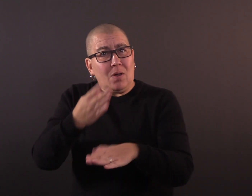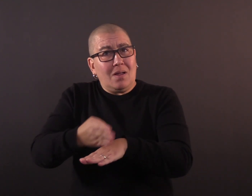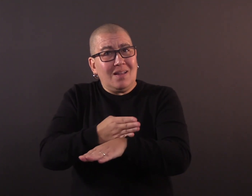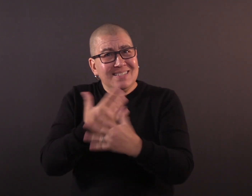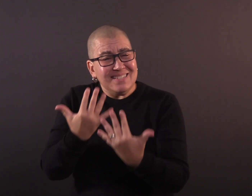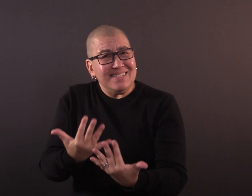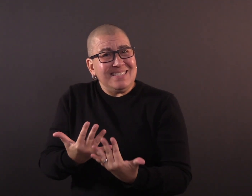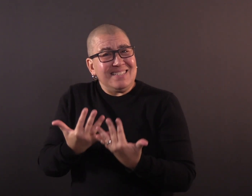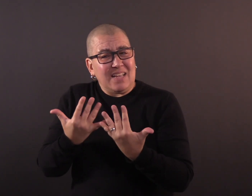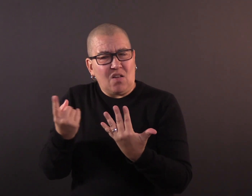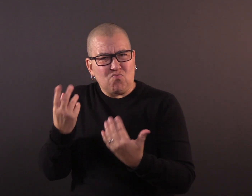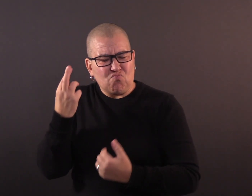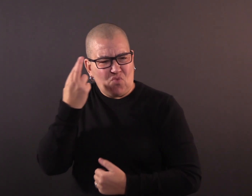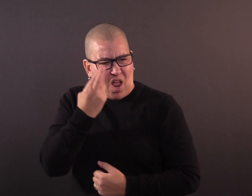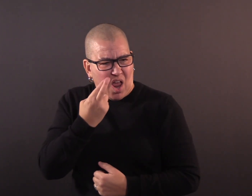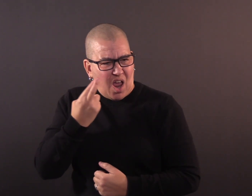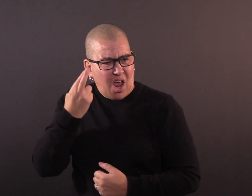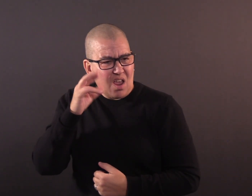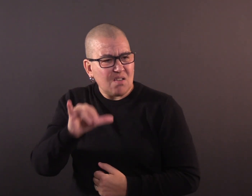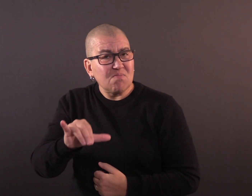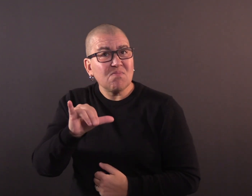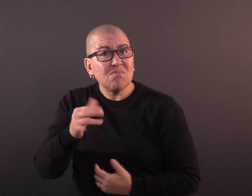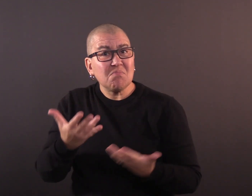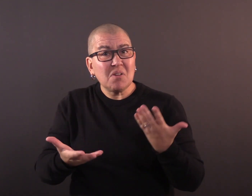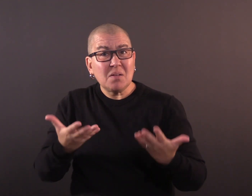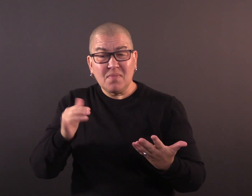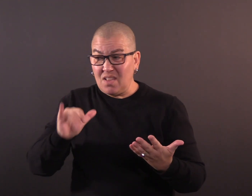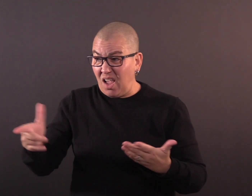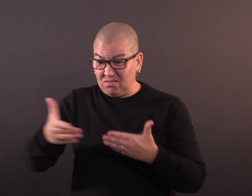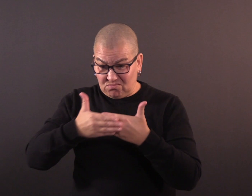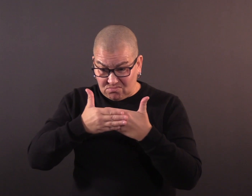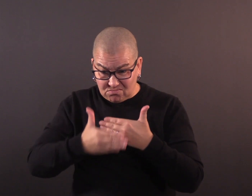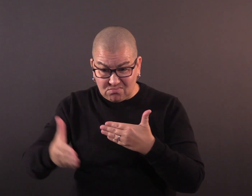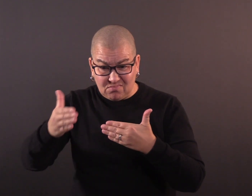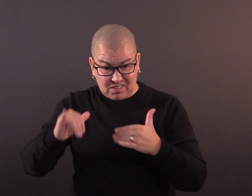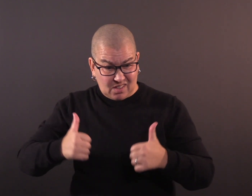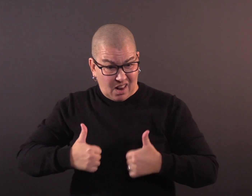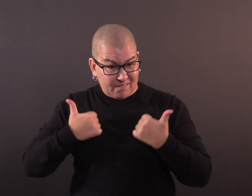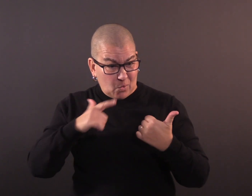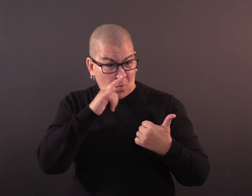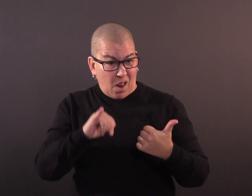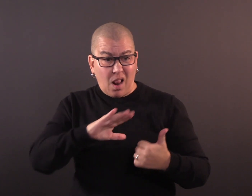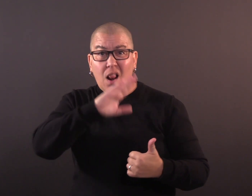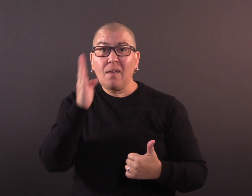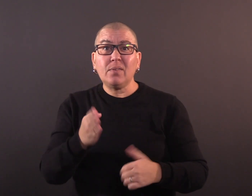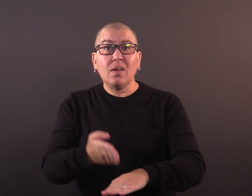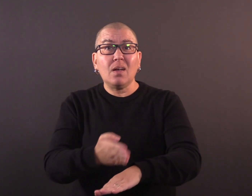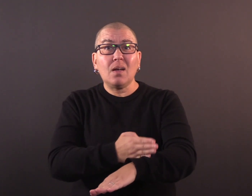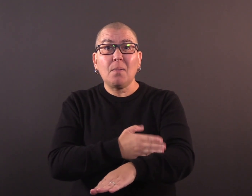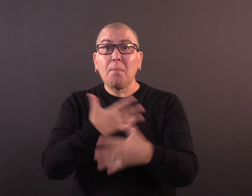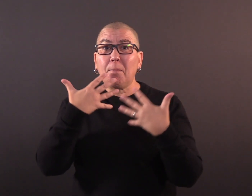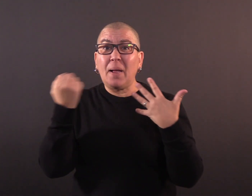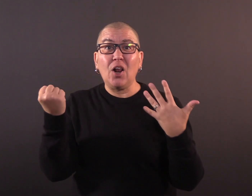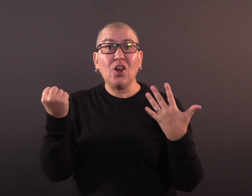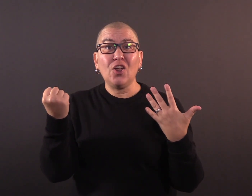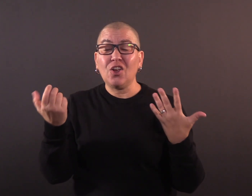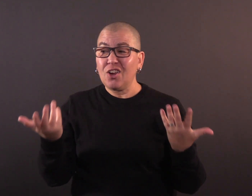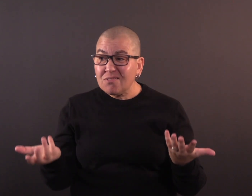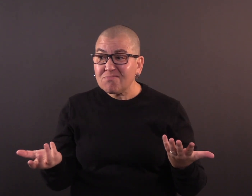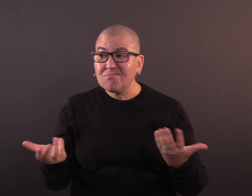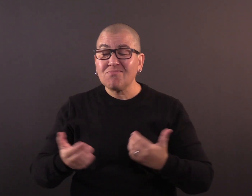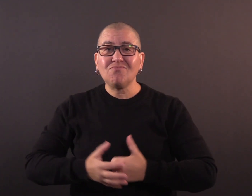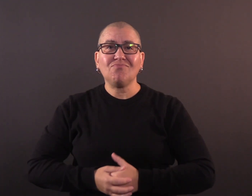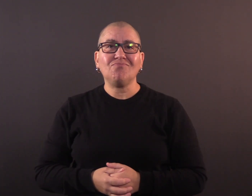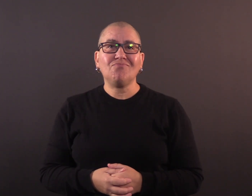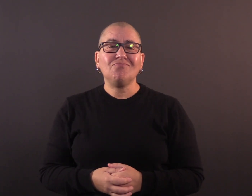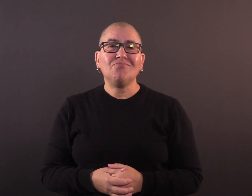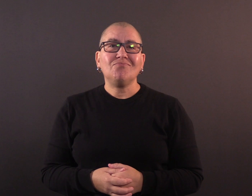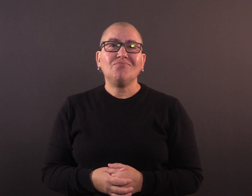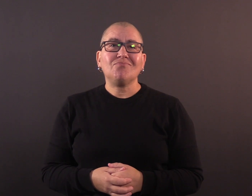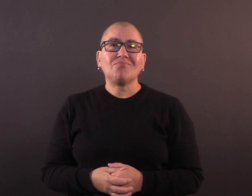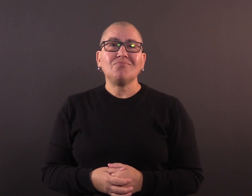she says she's realized something: "This might be as good as it gets."